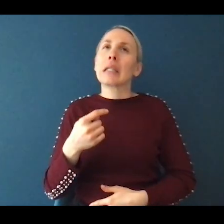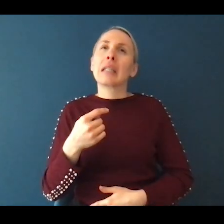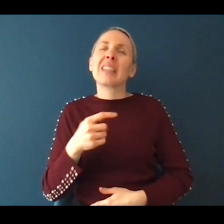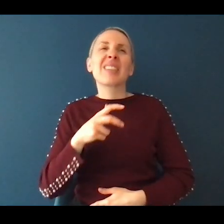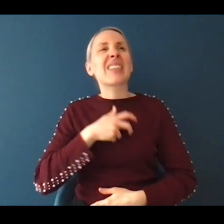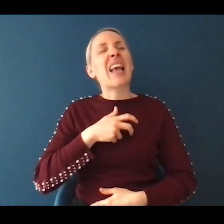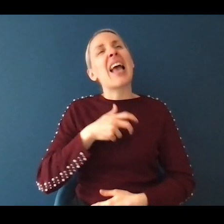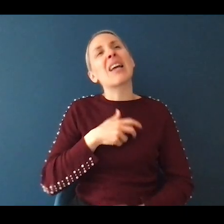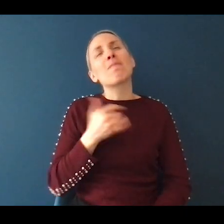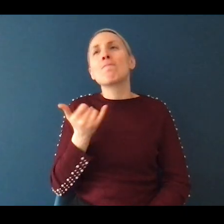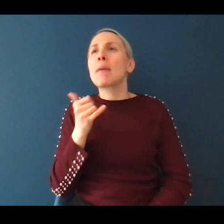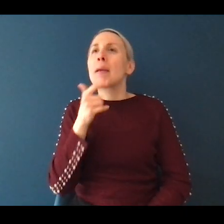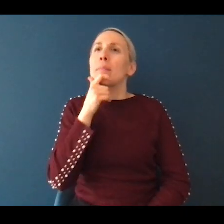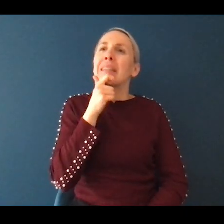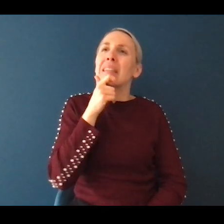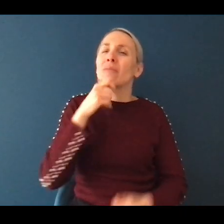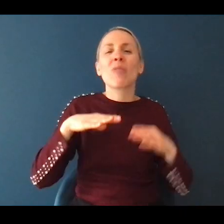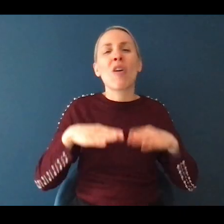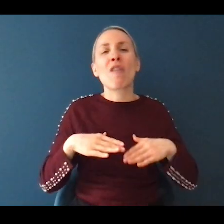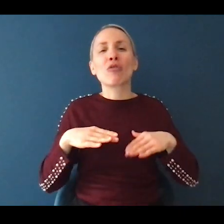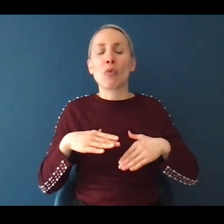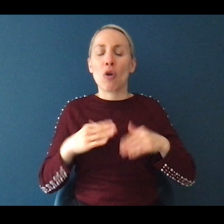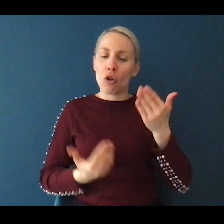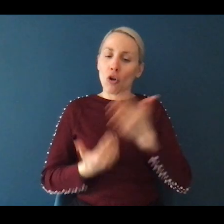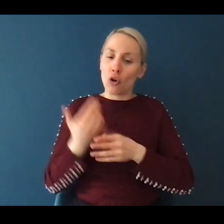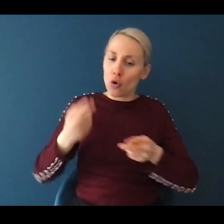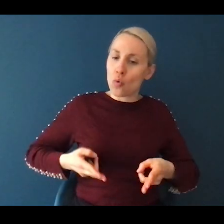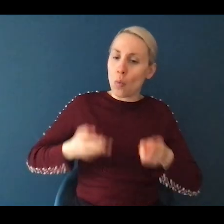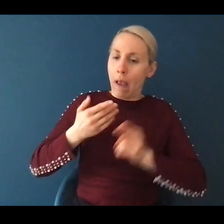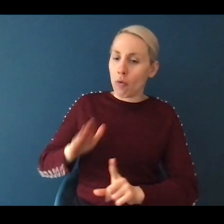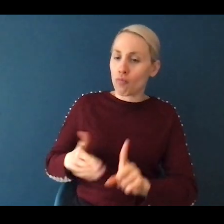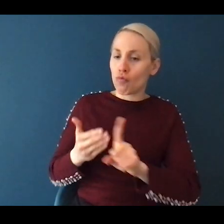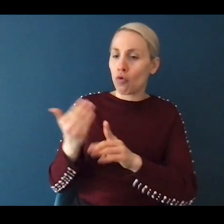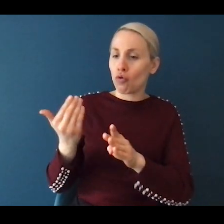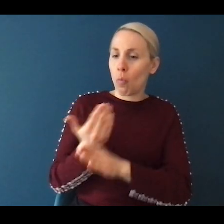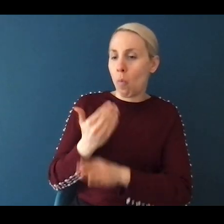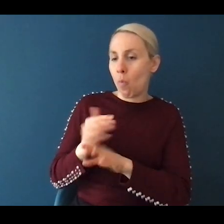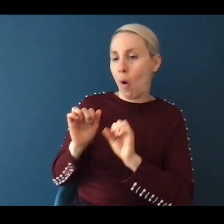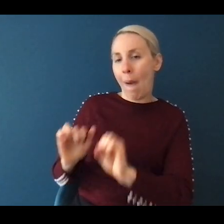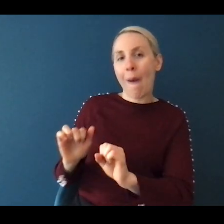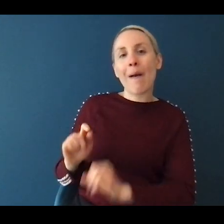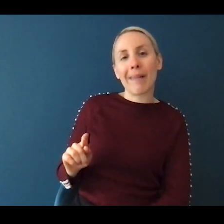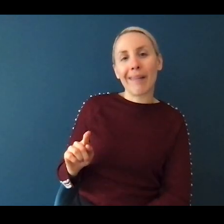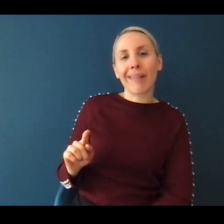because I it was something very new for me it was a different way of working so you know